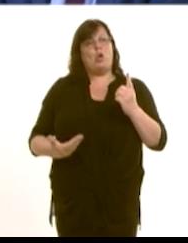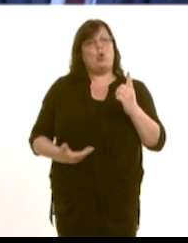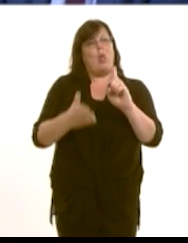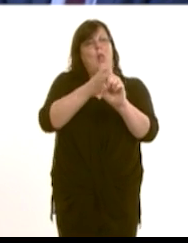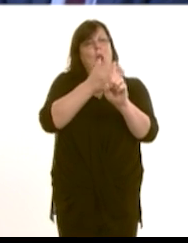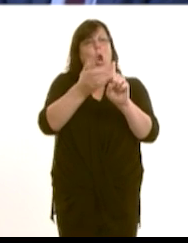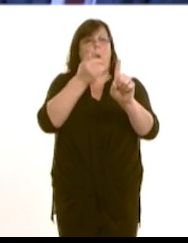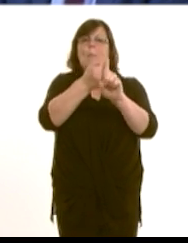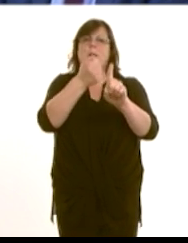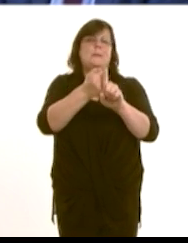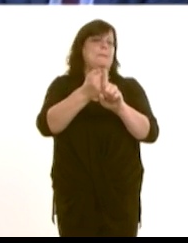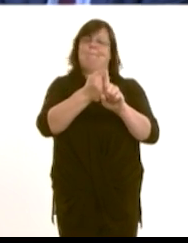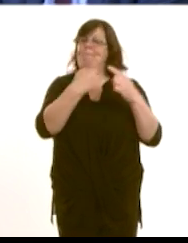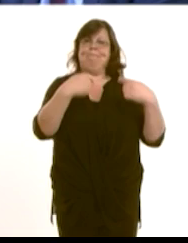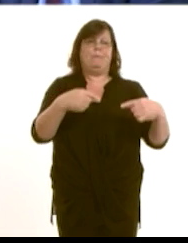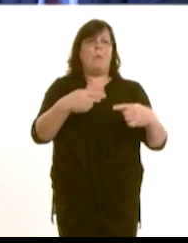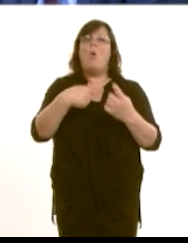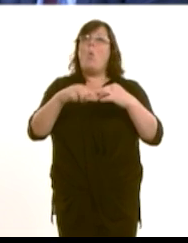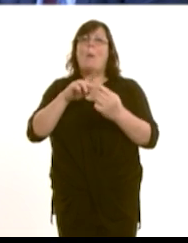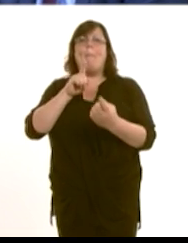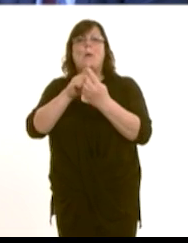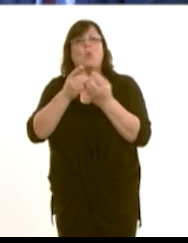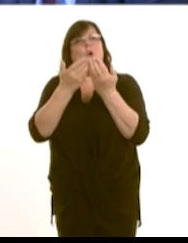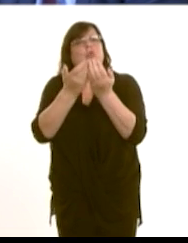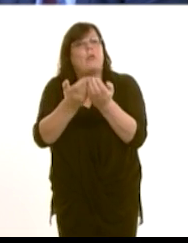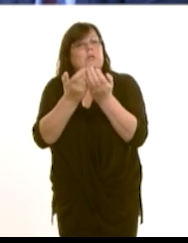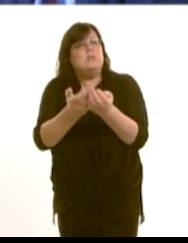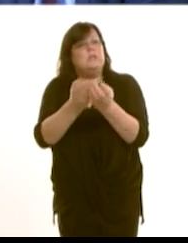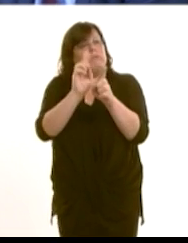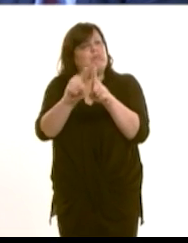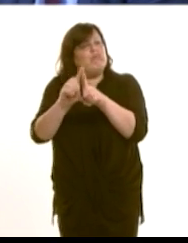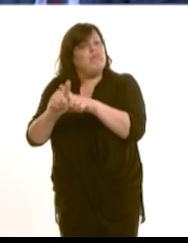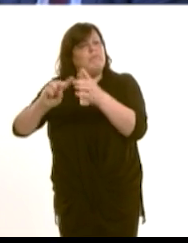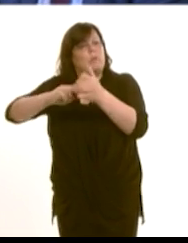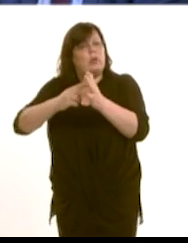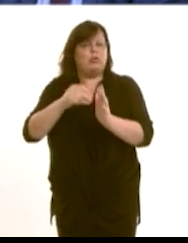do meet with organisations, such as charities and so forth, in order to listen to their views.